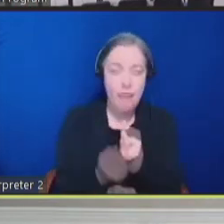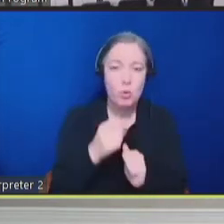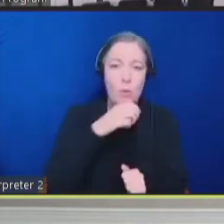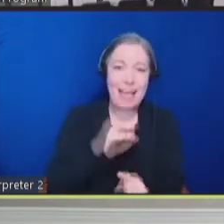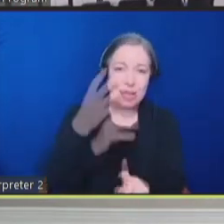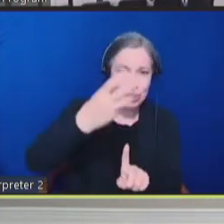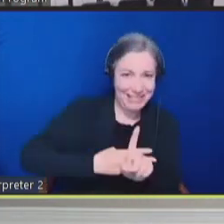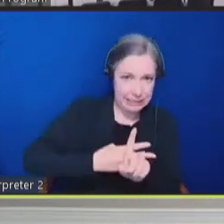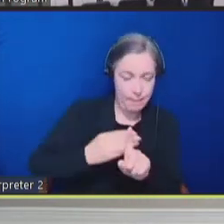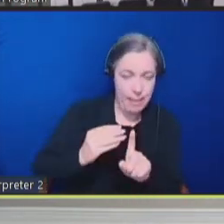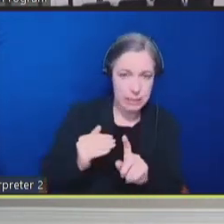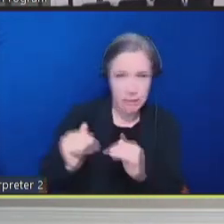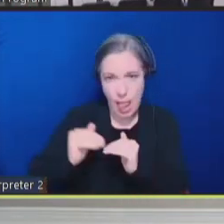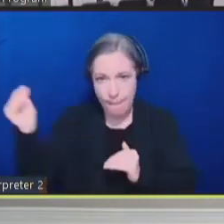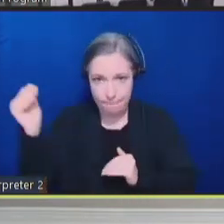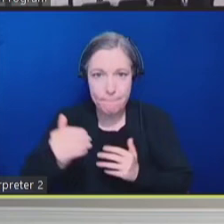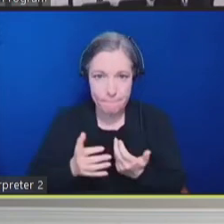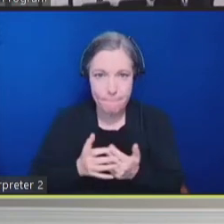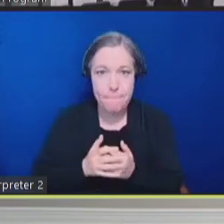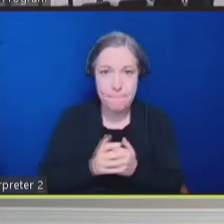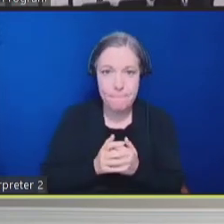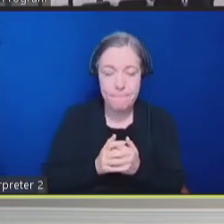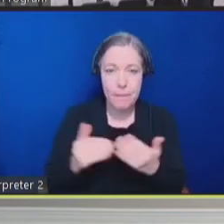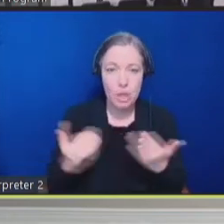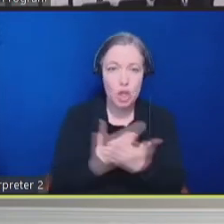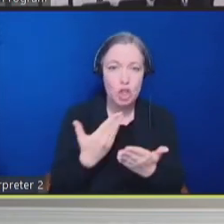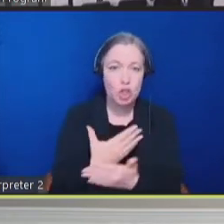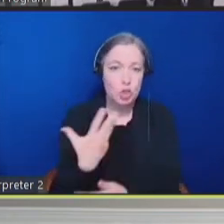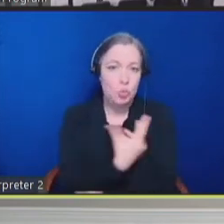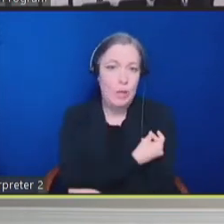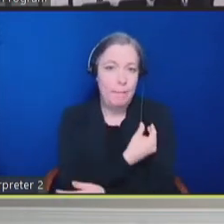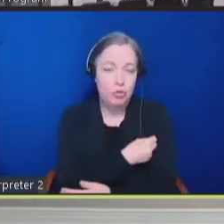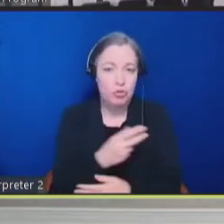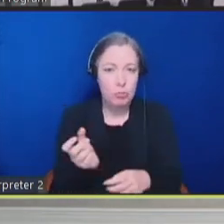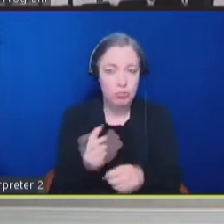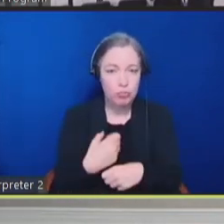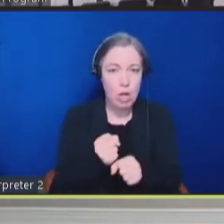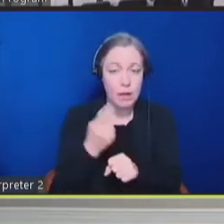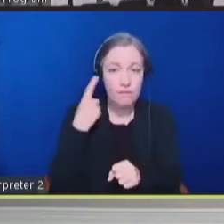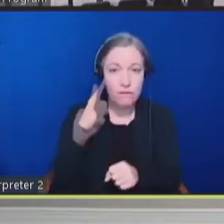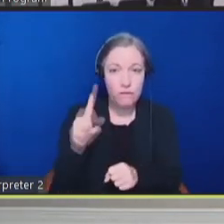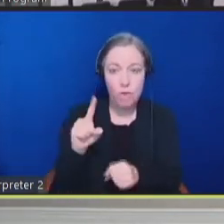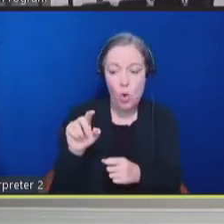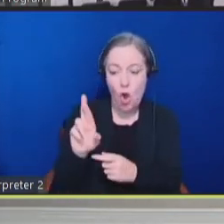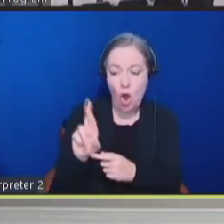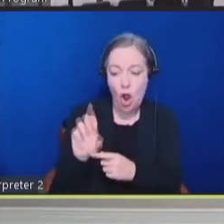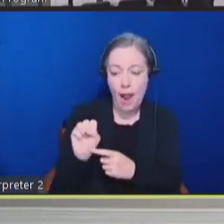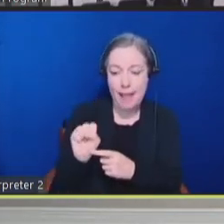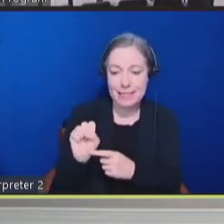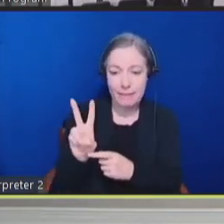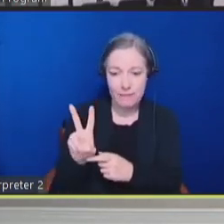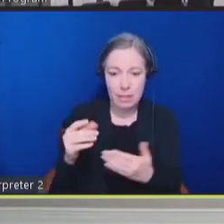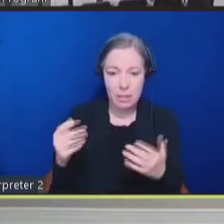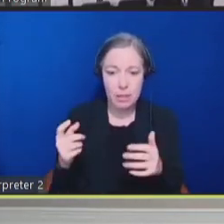And we have new immunization products for RSV. The first is nirsevimab, which is a long-acting,